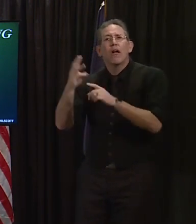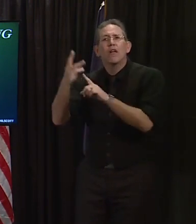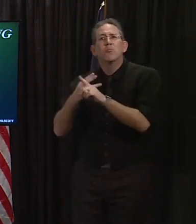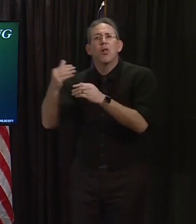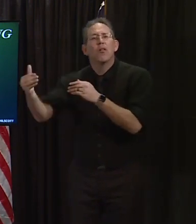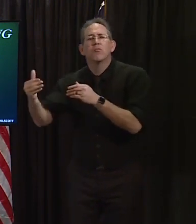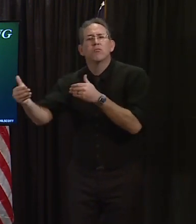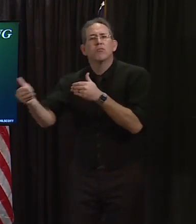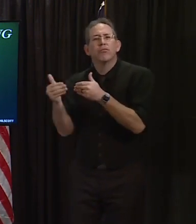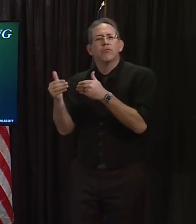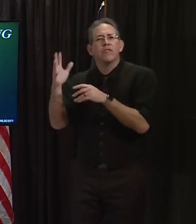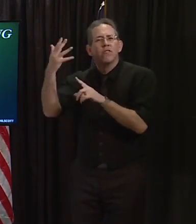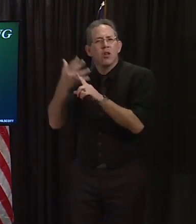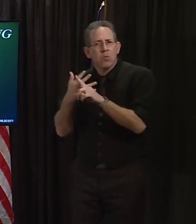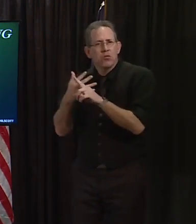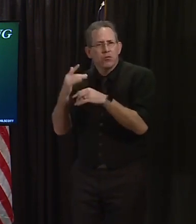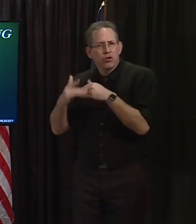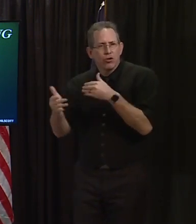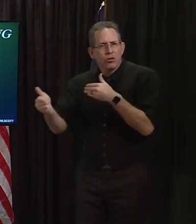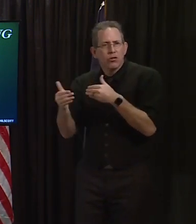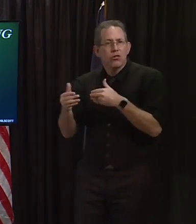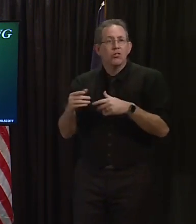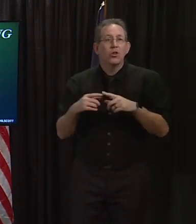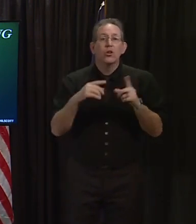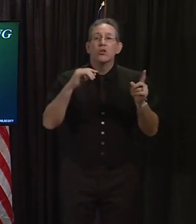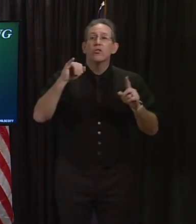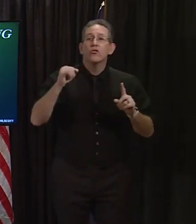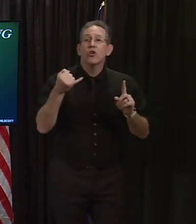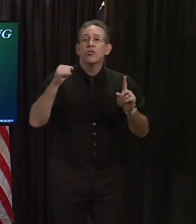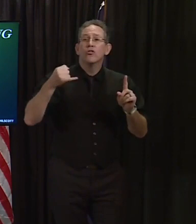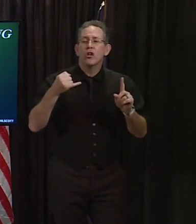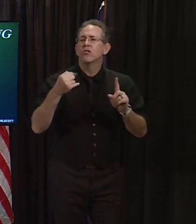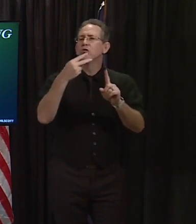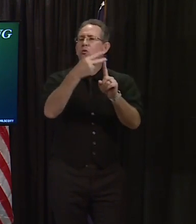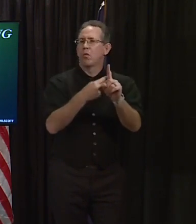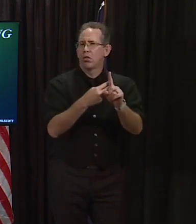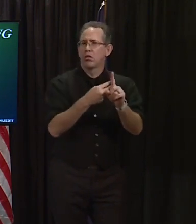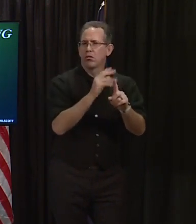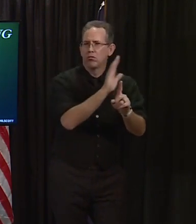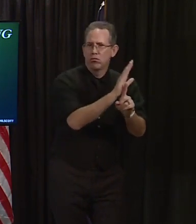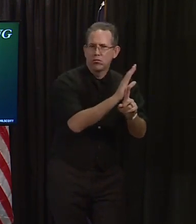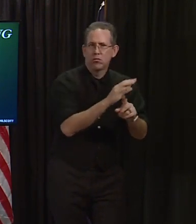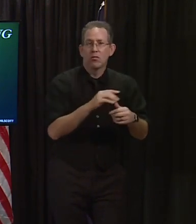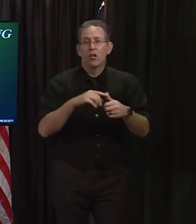your Johnson and Johnson shot you are now eligible for a booster. We continue